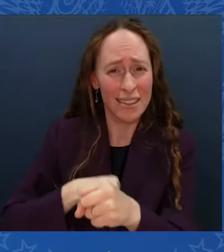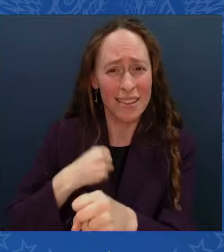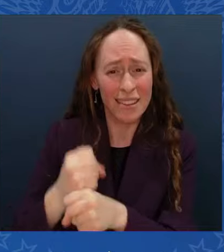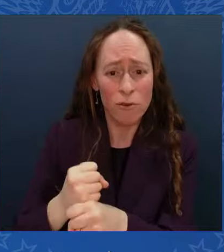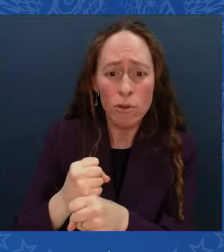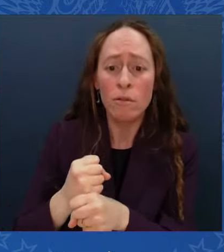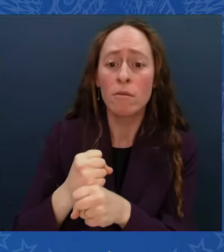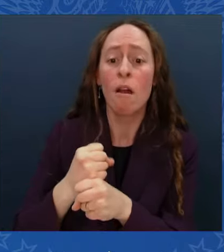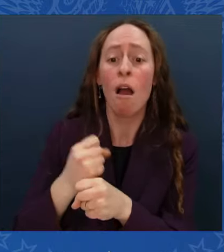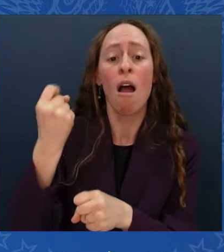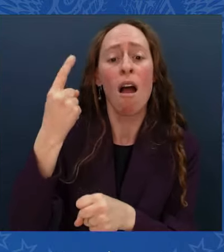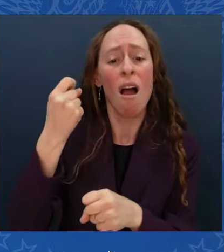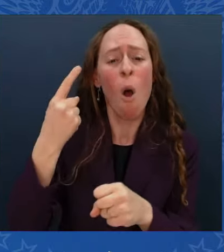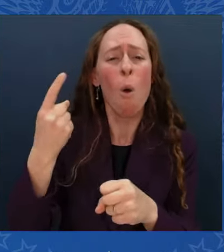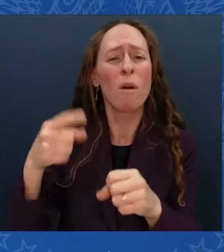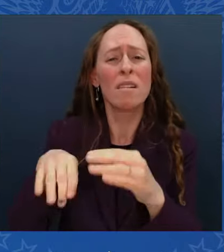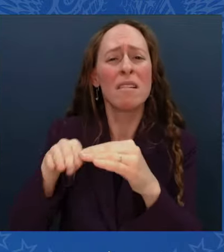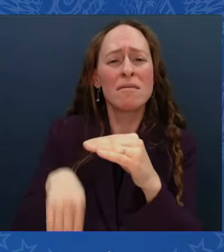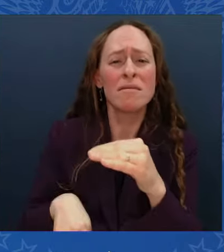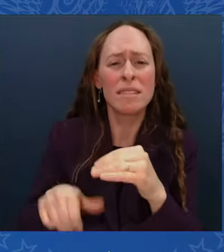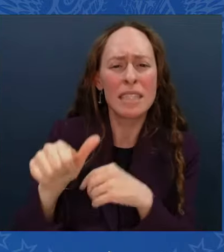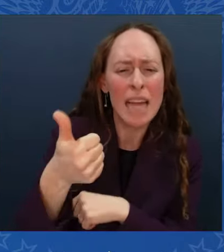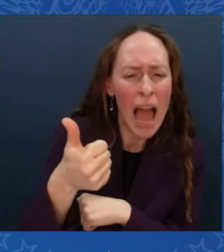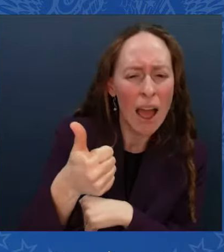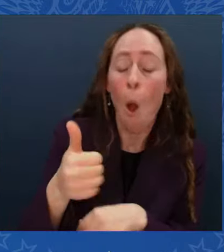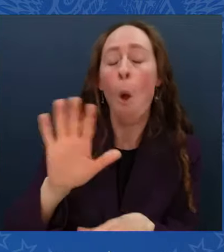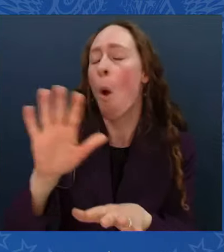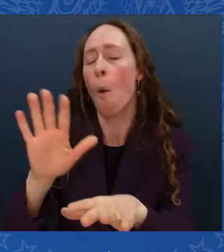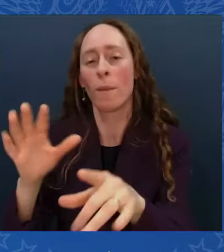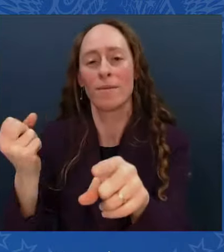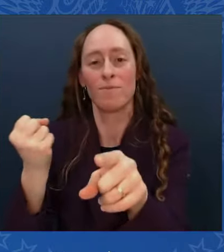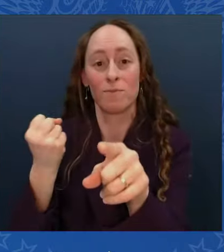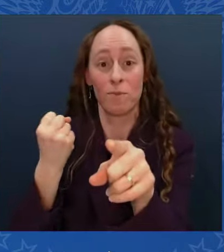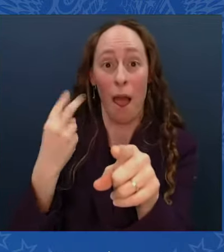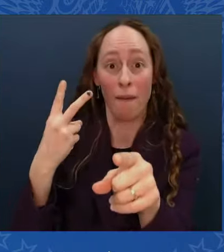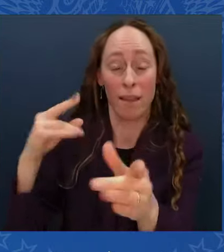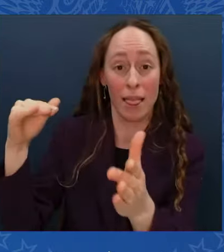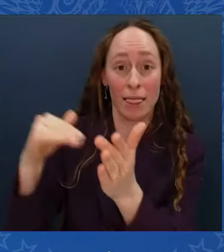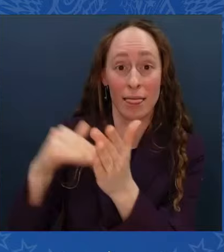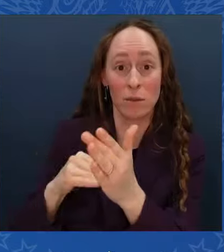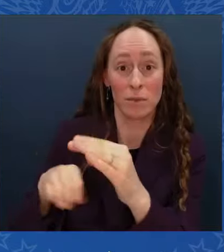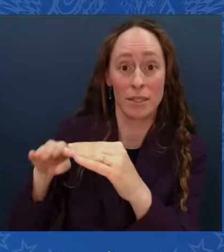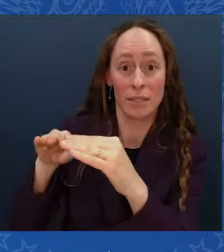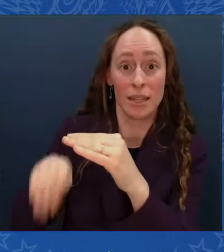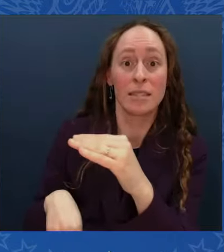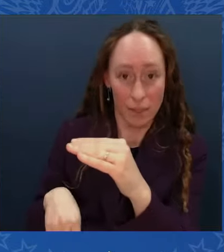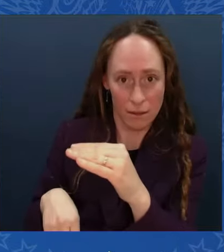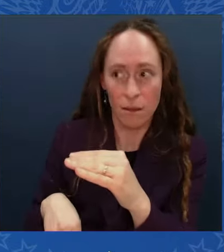$12,000, excuse me, it's for- -- the loan is forgiven. This action will be a huge help to graduates of community college